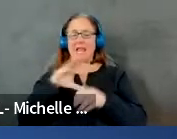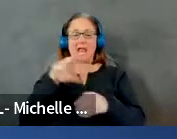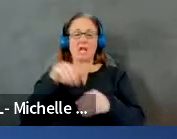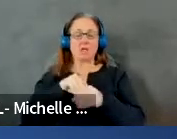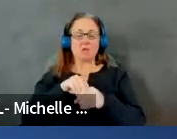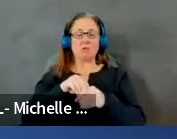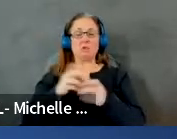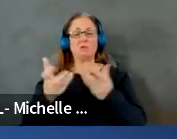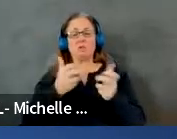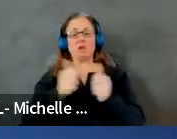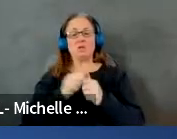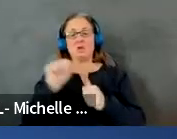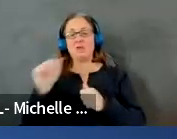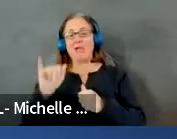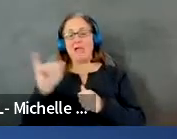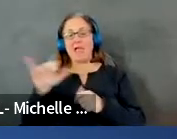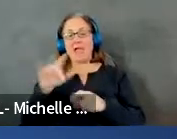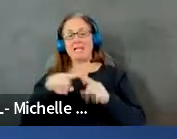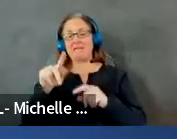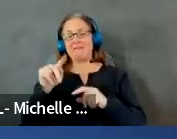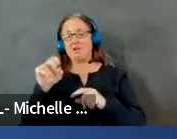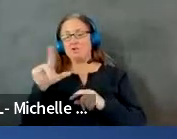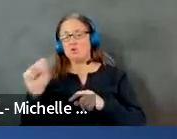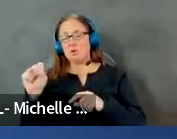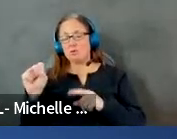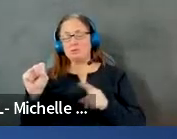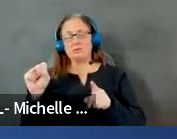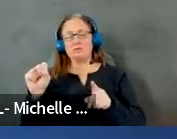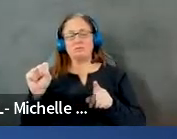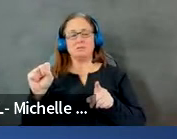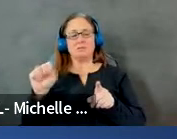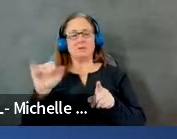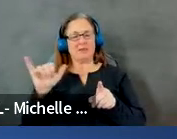with AI and algorithmic tools, like some of the tools that Amy mentioned earlier,